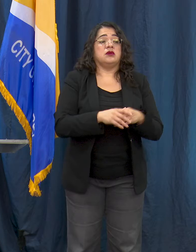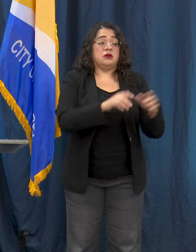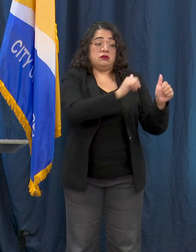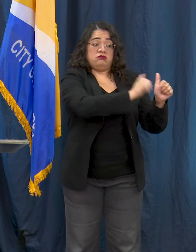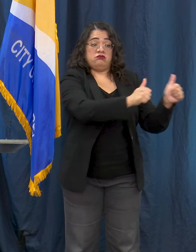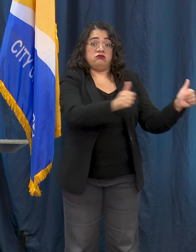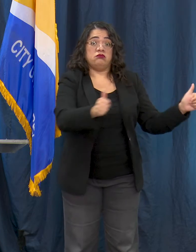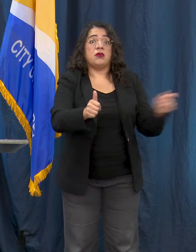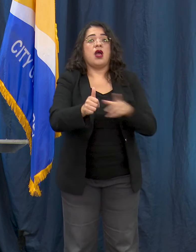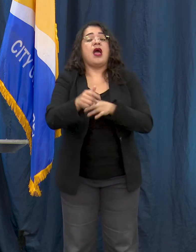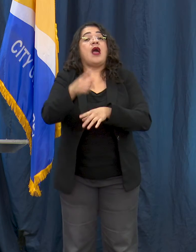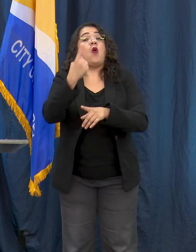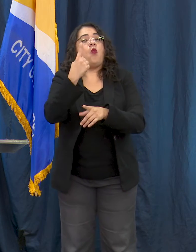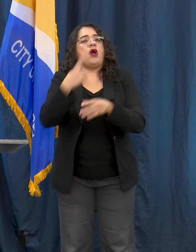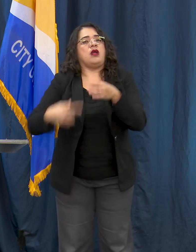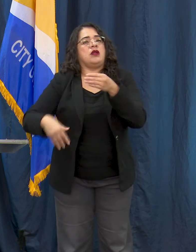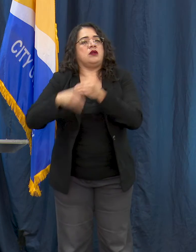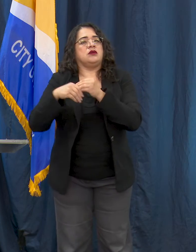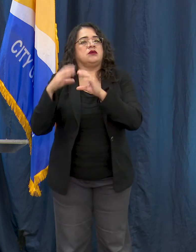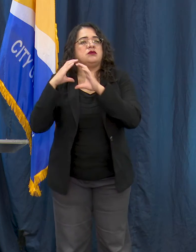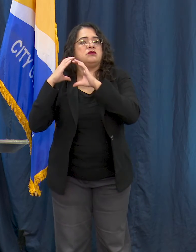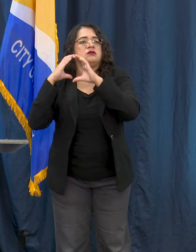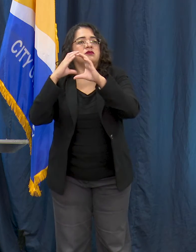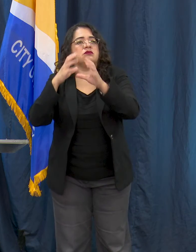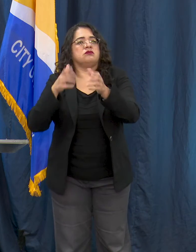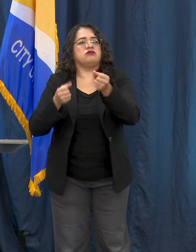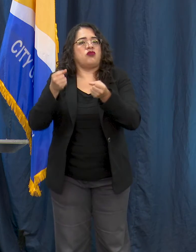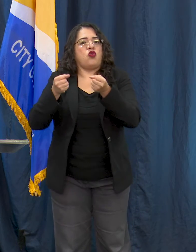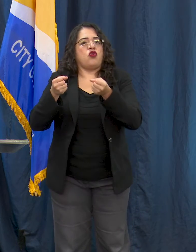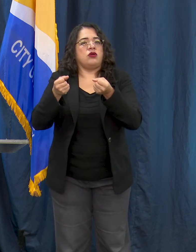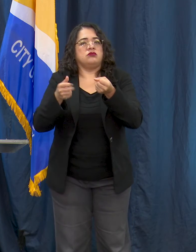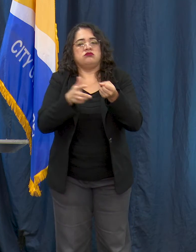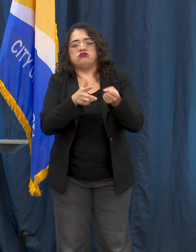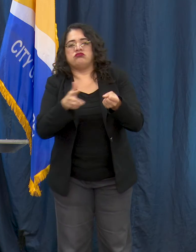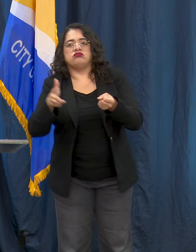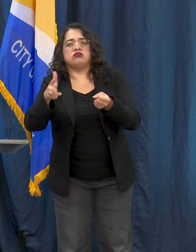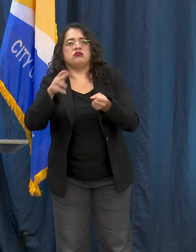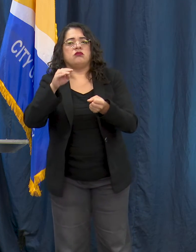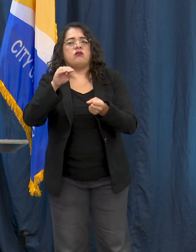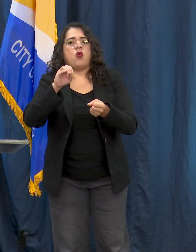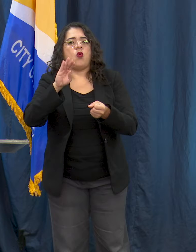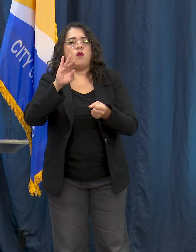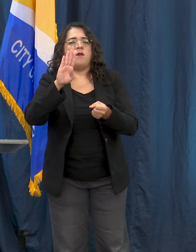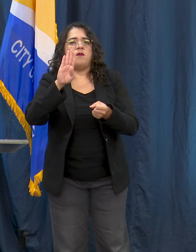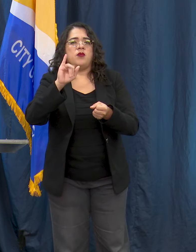mobile testing so we have created a lot of opportunities for people who can't get to test sites